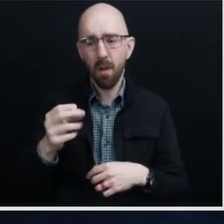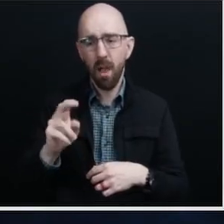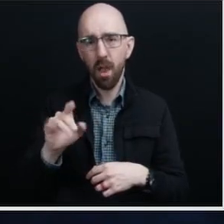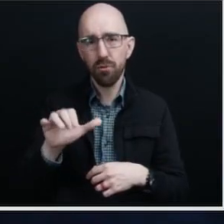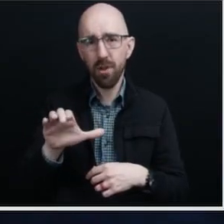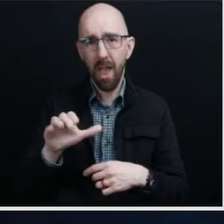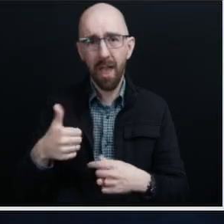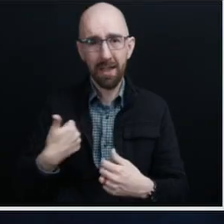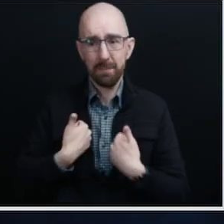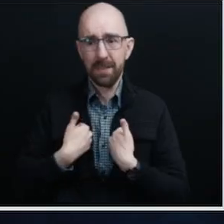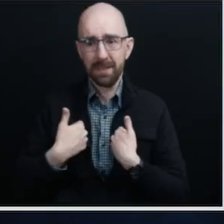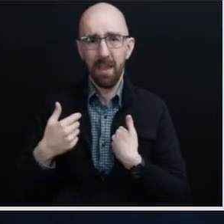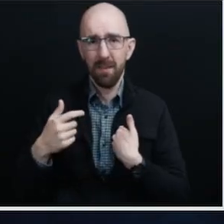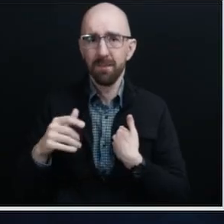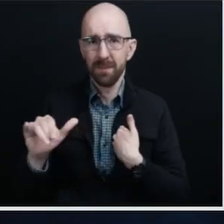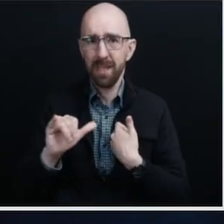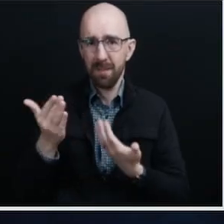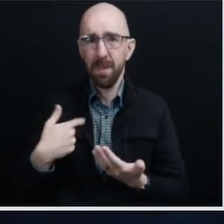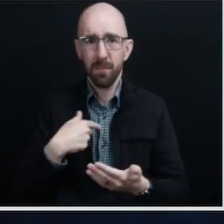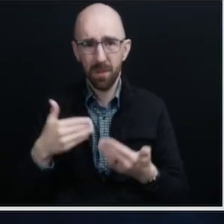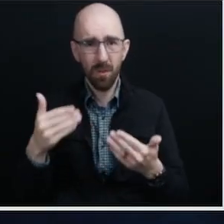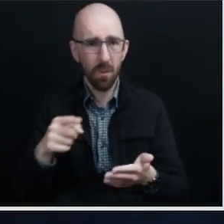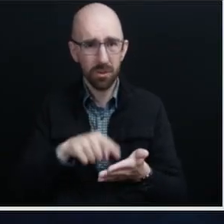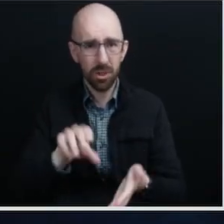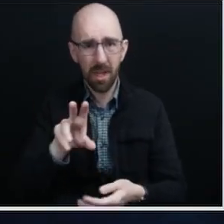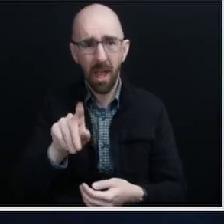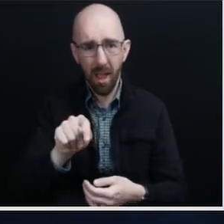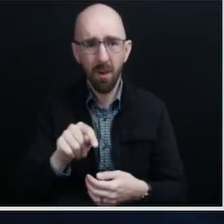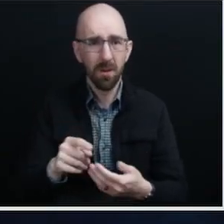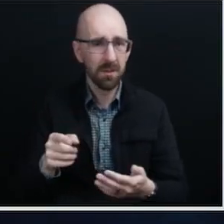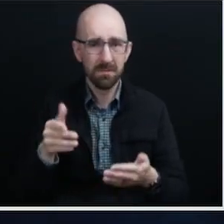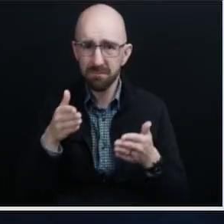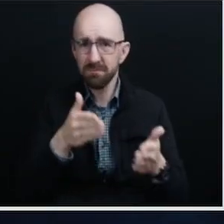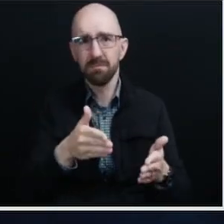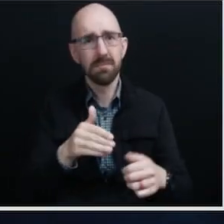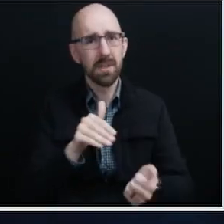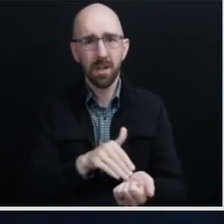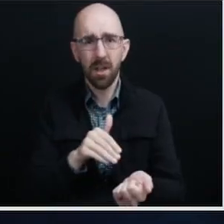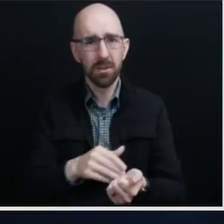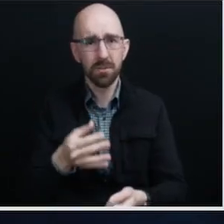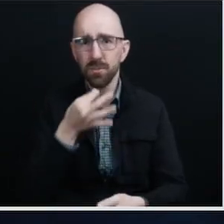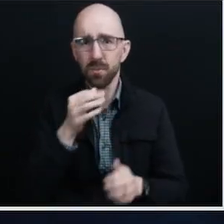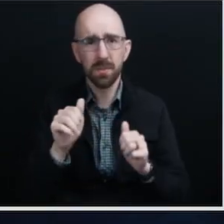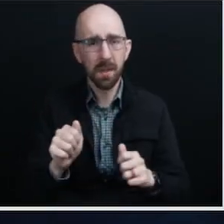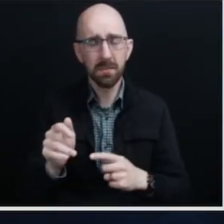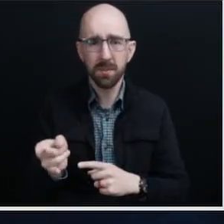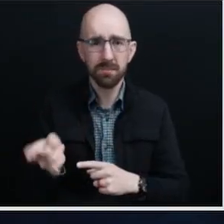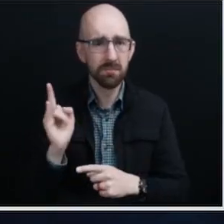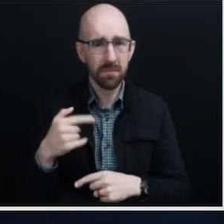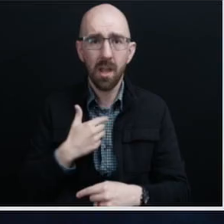to get this checked out. Let's let's get in to our doctor ASAP. And I'm glad I did. That's super